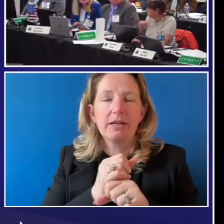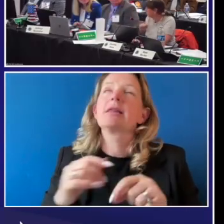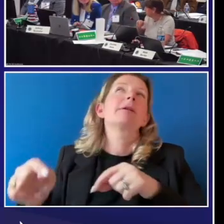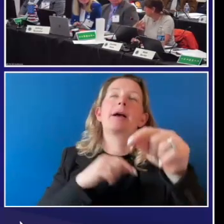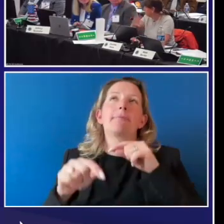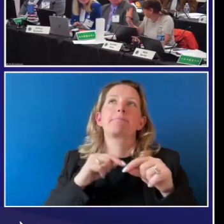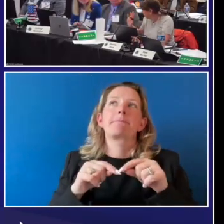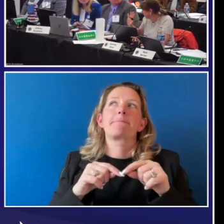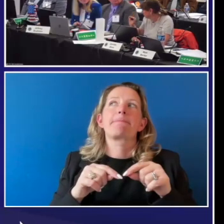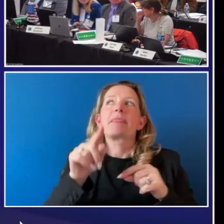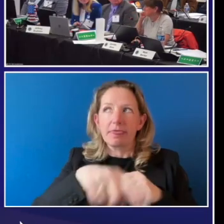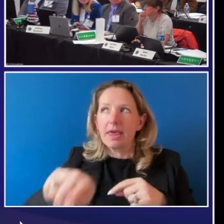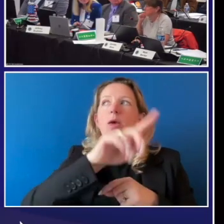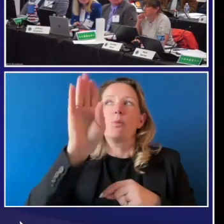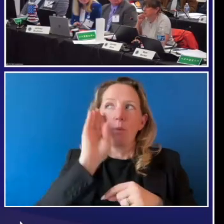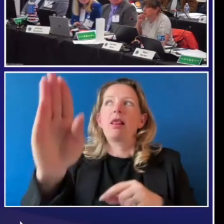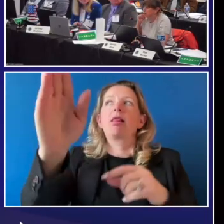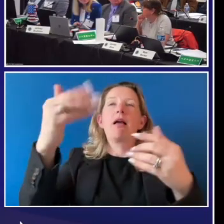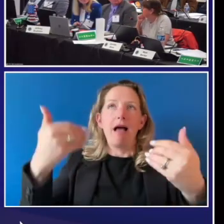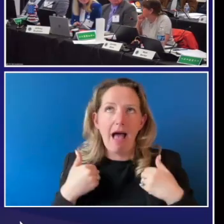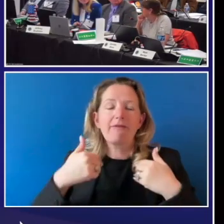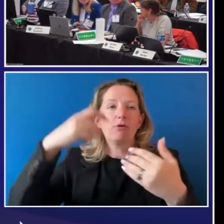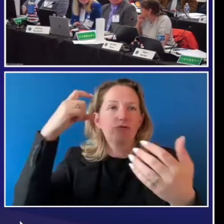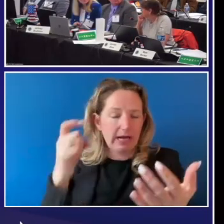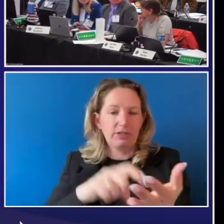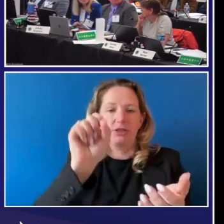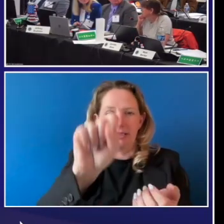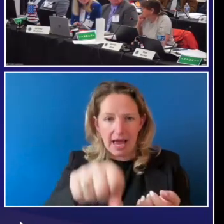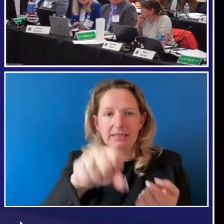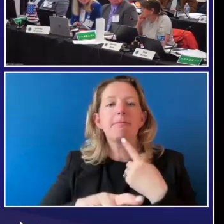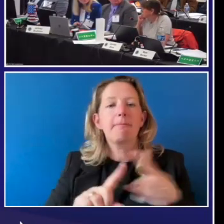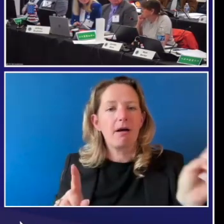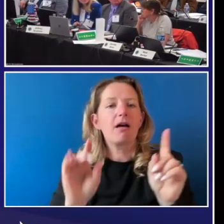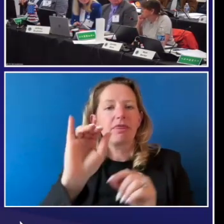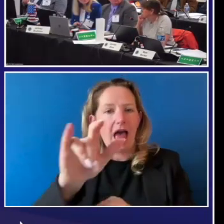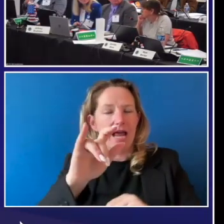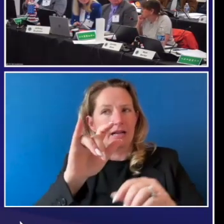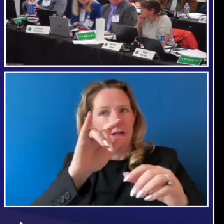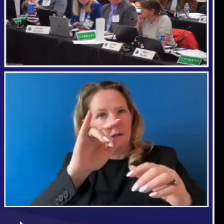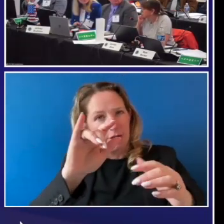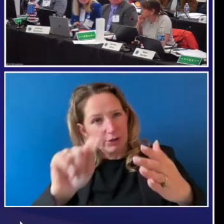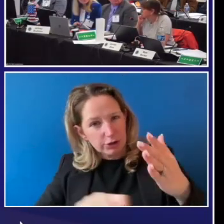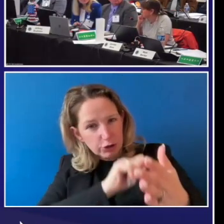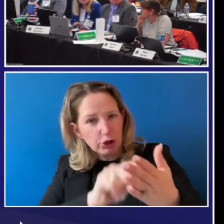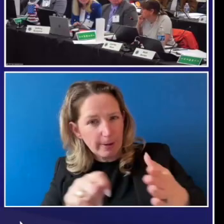They will be recognized, but that their term of recognition is shorter than the full term, which